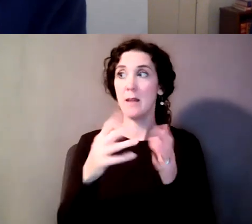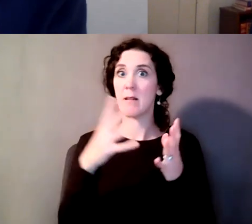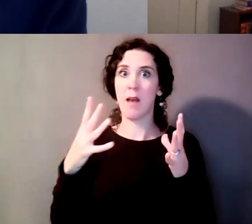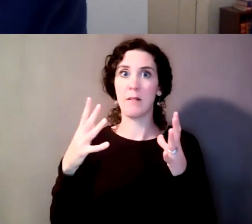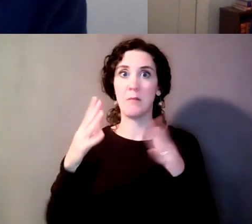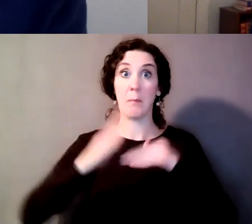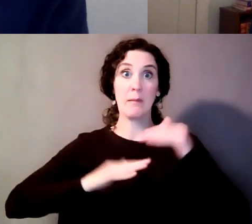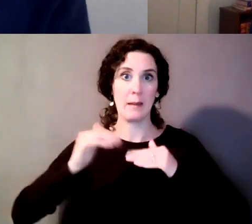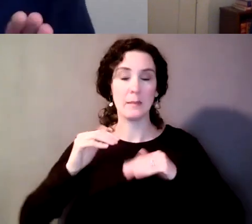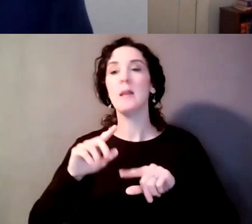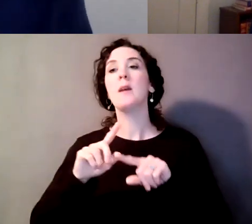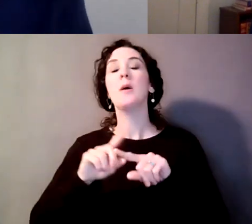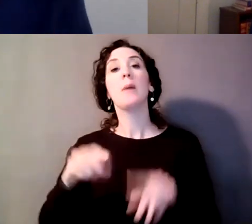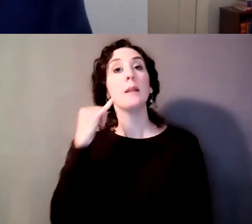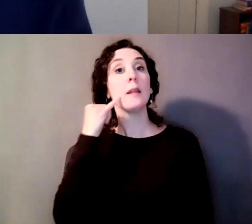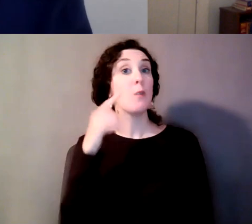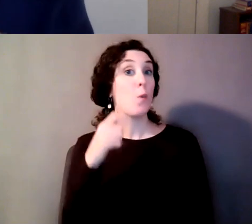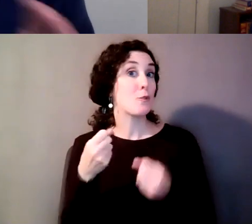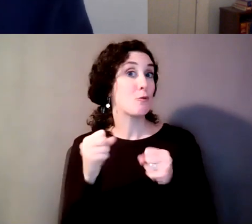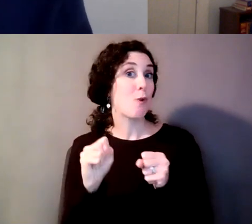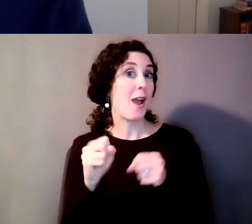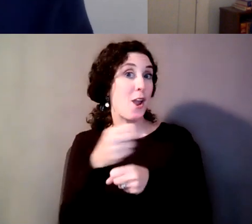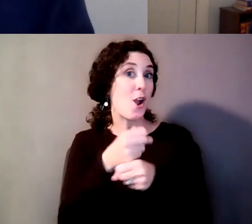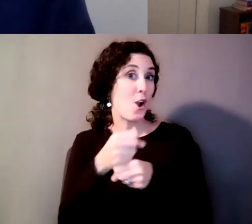But if you want to try a coffee plant and you are, yes,